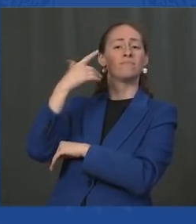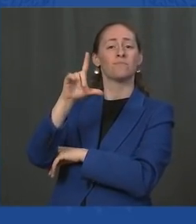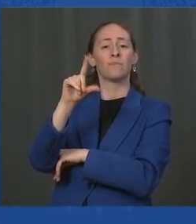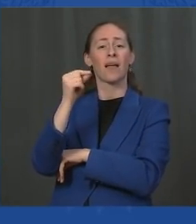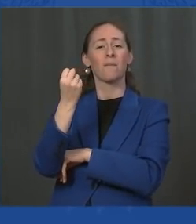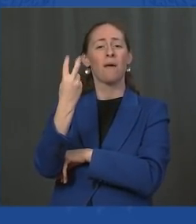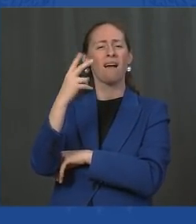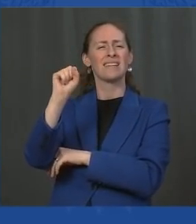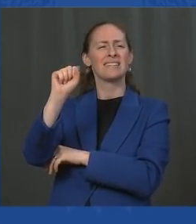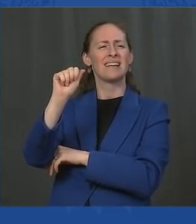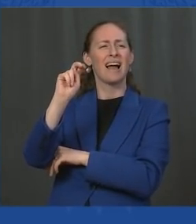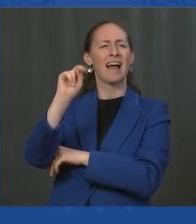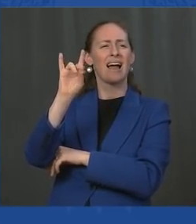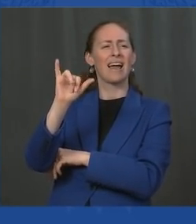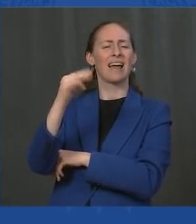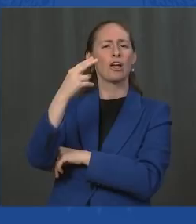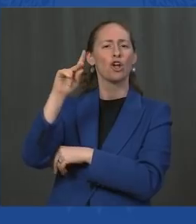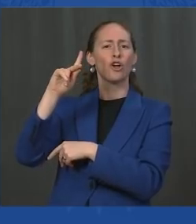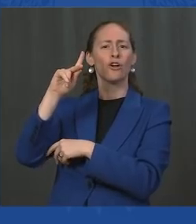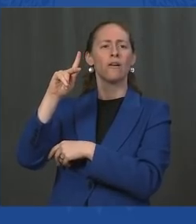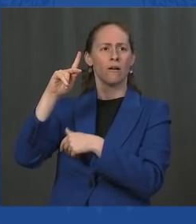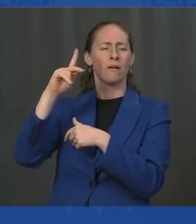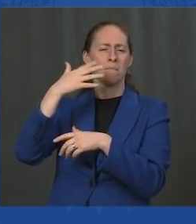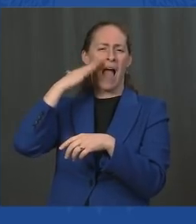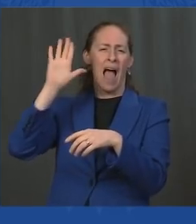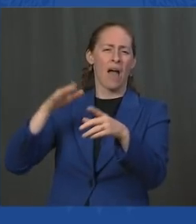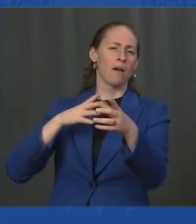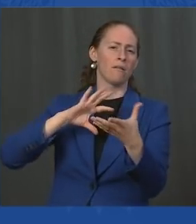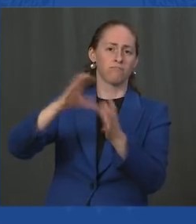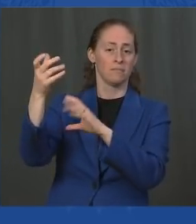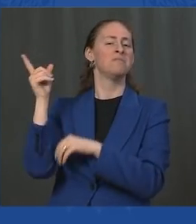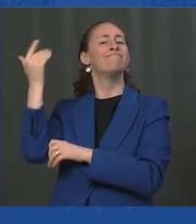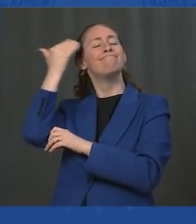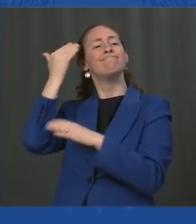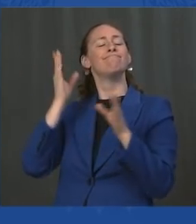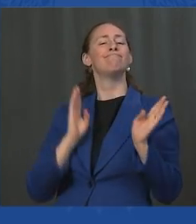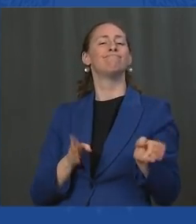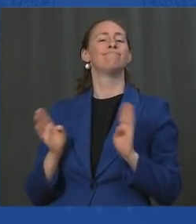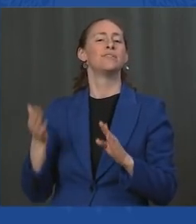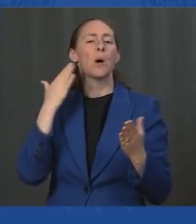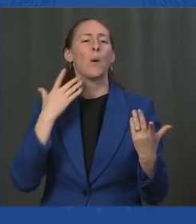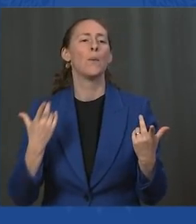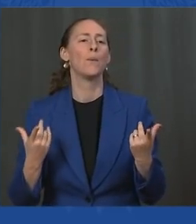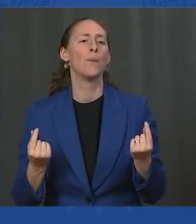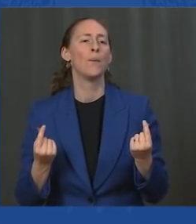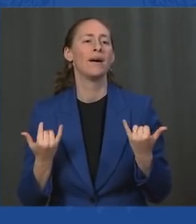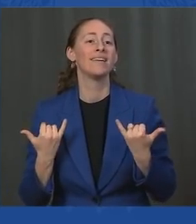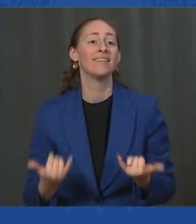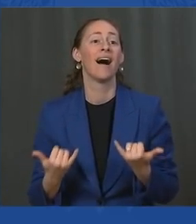And last night, at the request of California Governor Newsom, I approved an emergency declaration for California